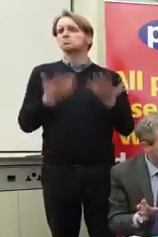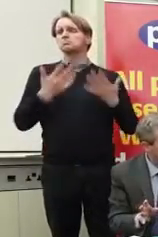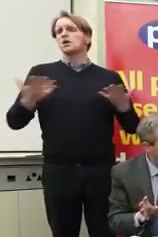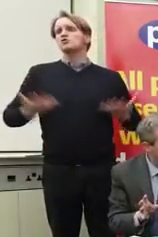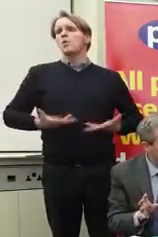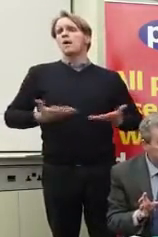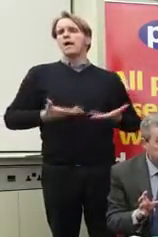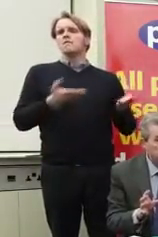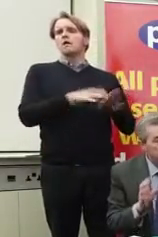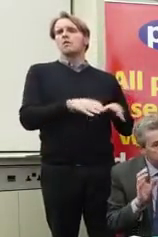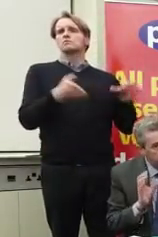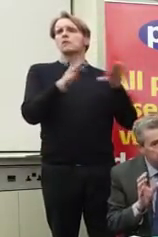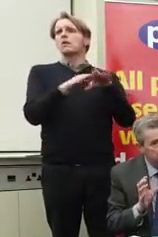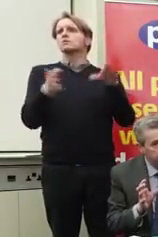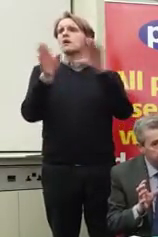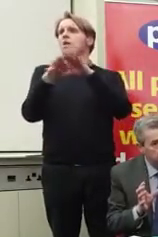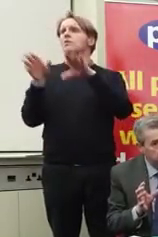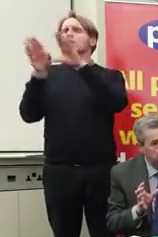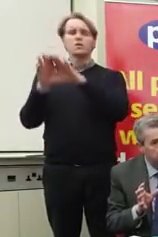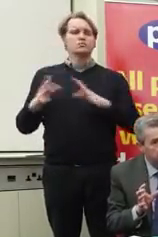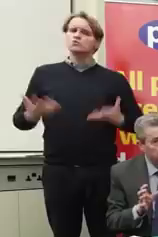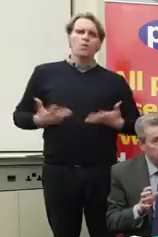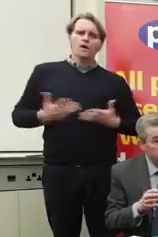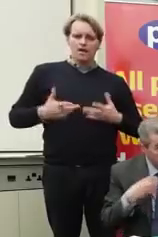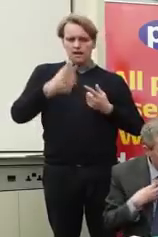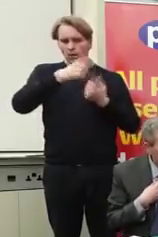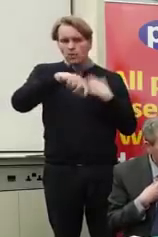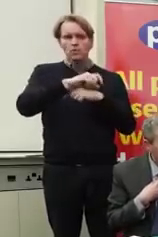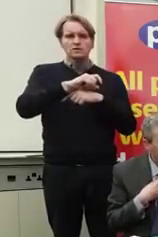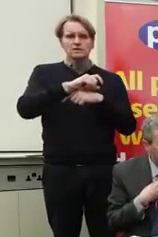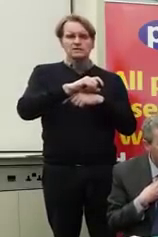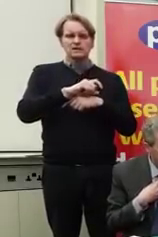them down. And that to me is the difference between unions who care for